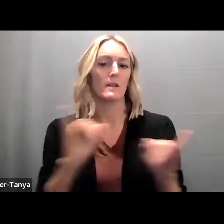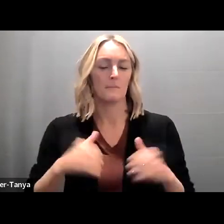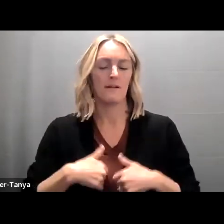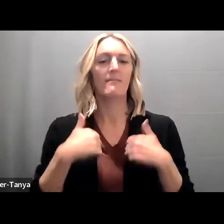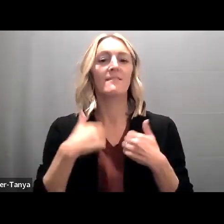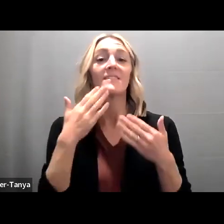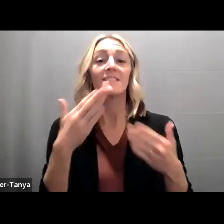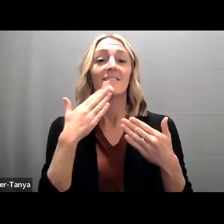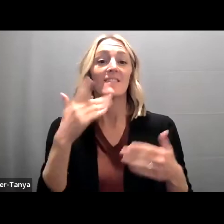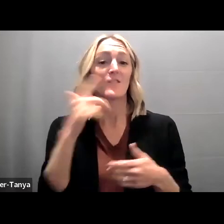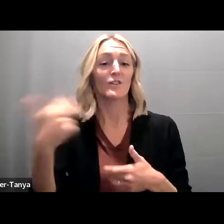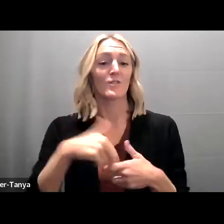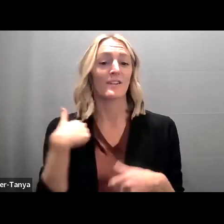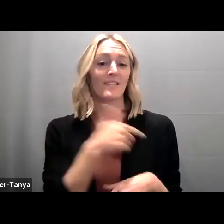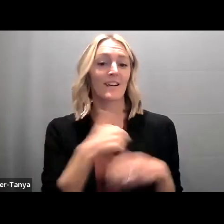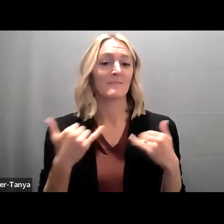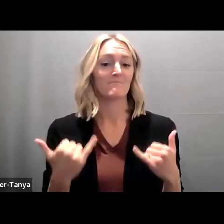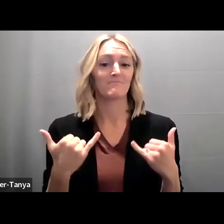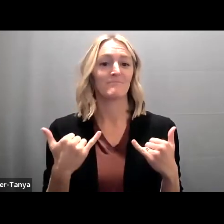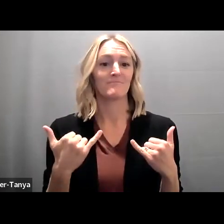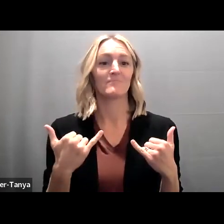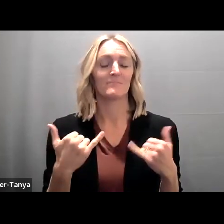Thank you for joining us for this webinar.